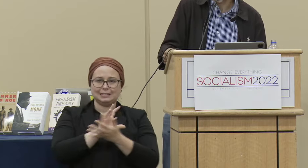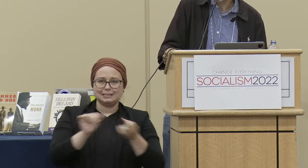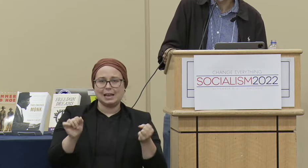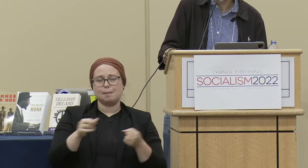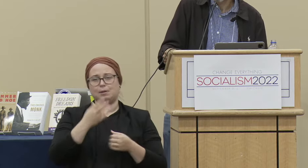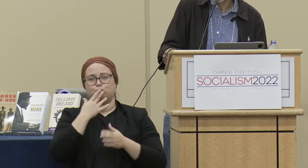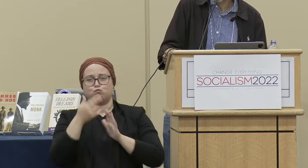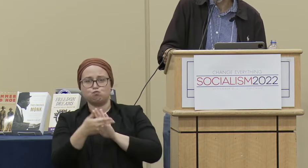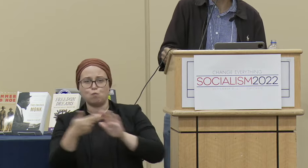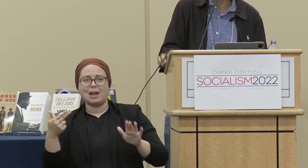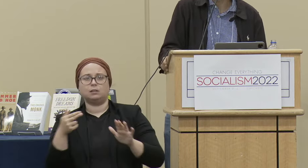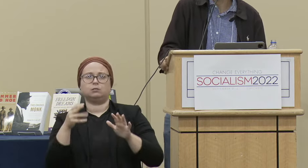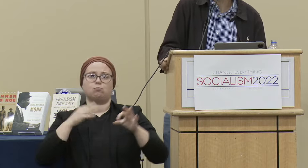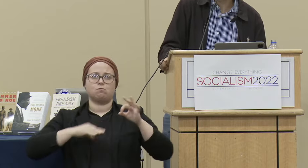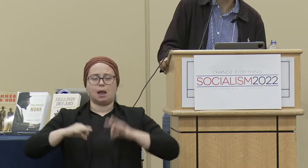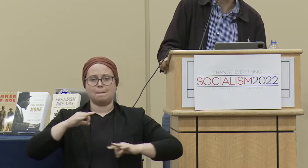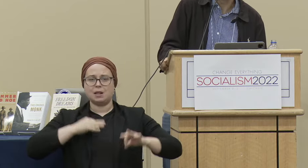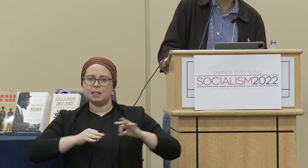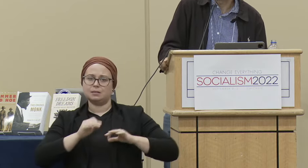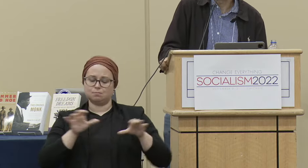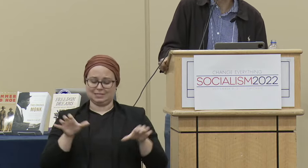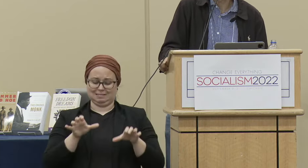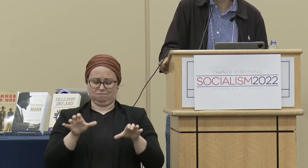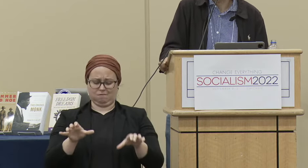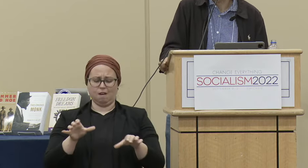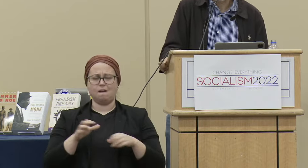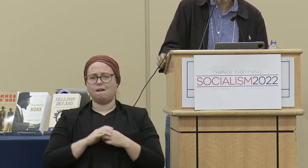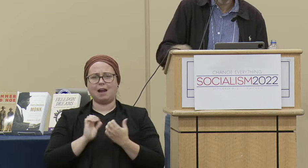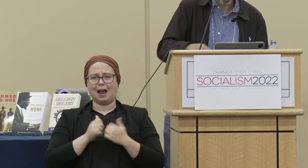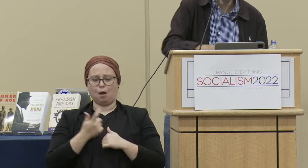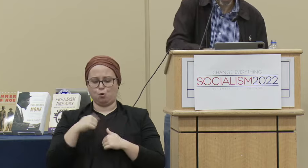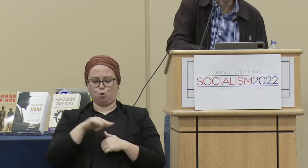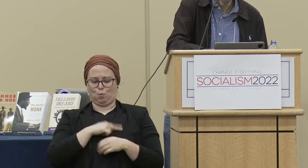damage that capitalism , racial capitalism, has done to us. And